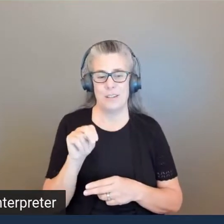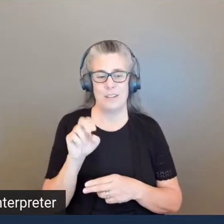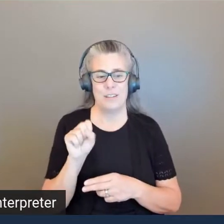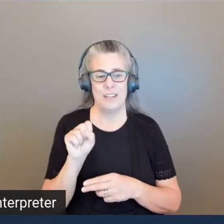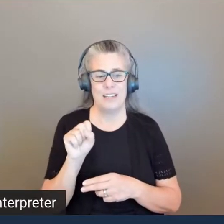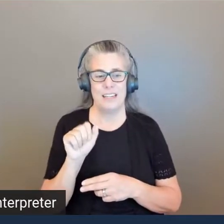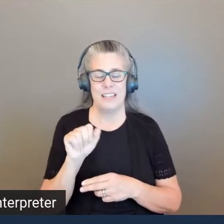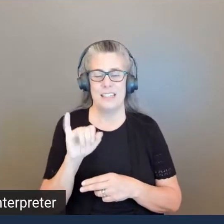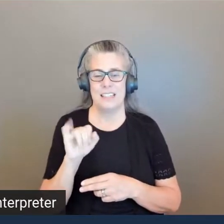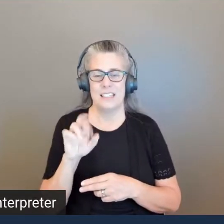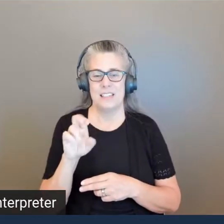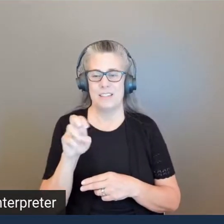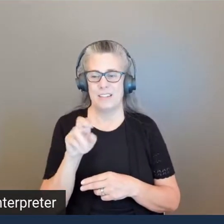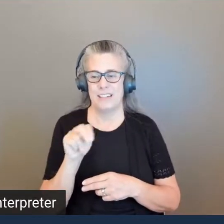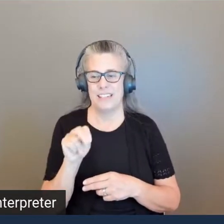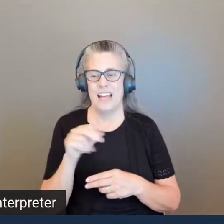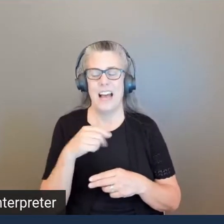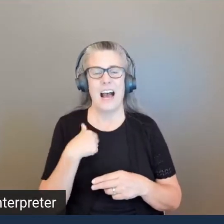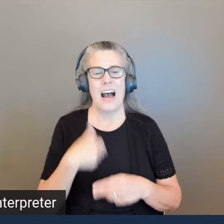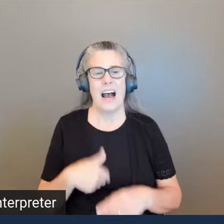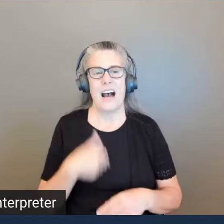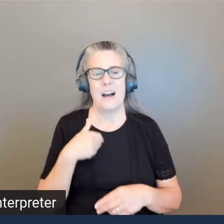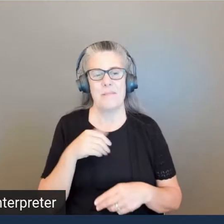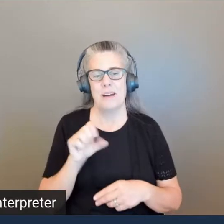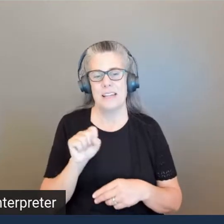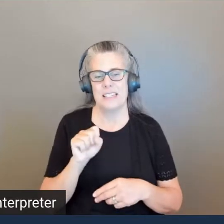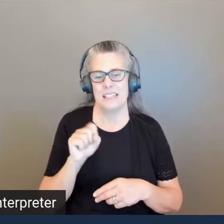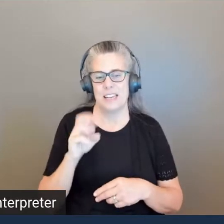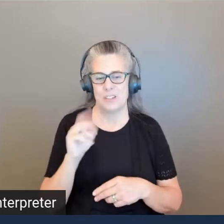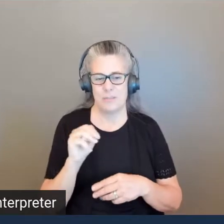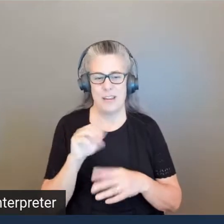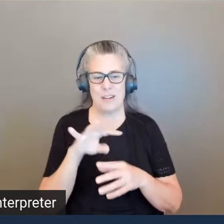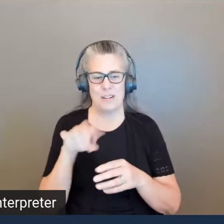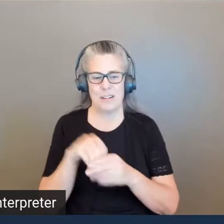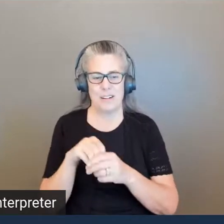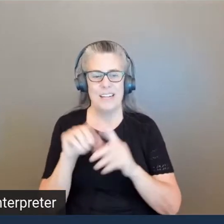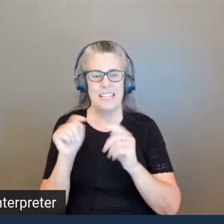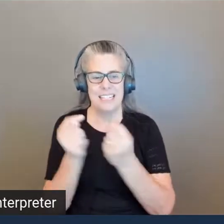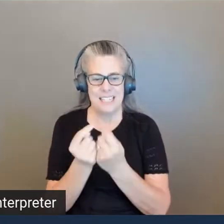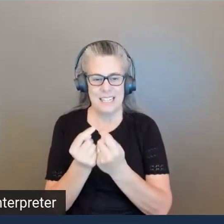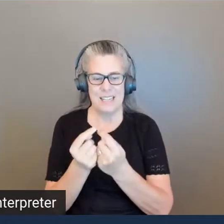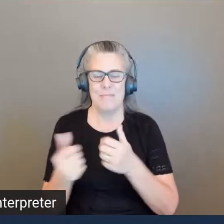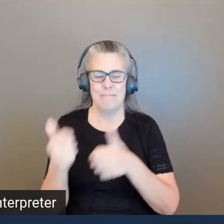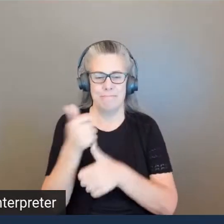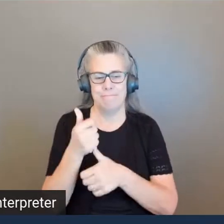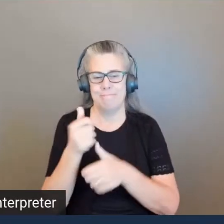And so yeah, I manage the asynchronous inference feature that recently launched.